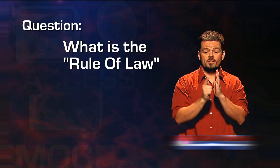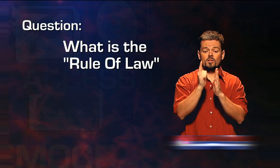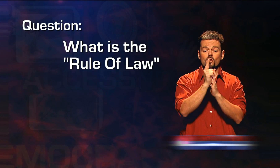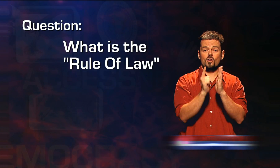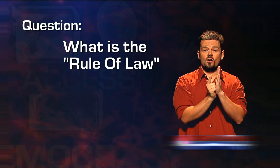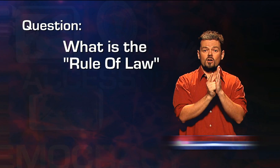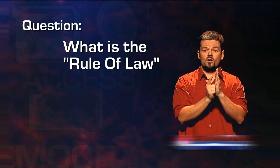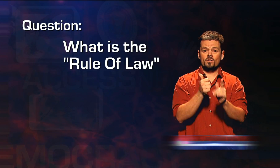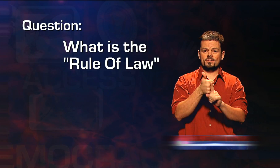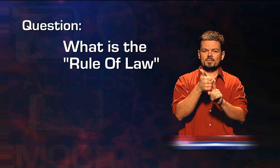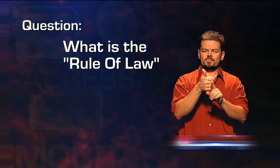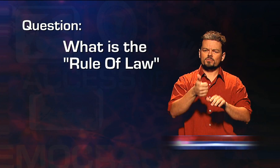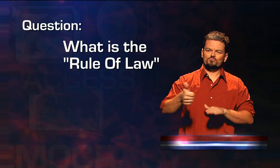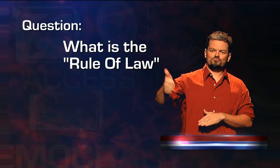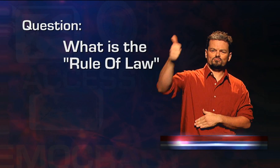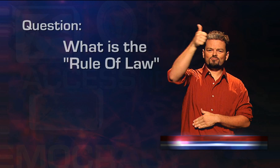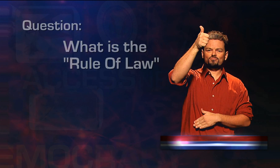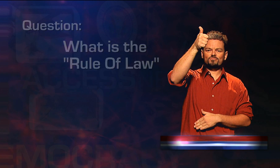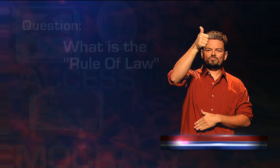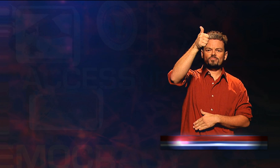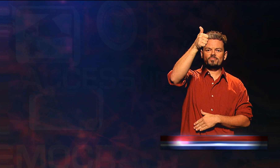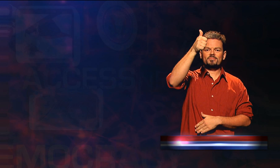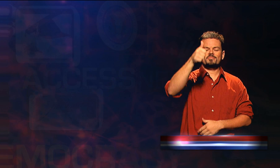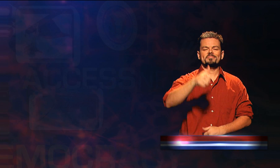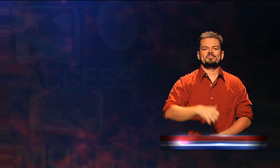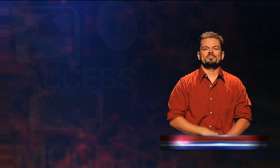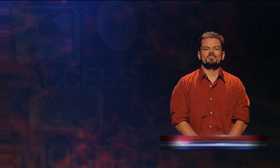AND NO ONE IS ABOVE THE LAW.